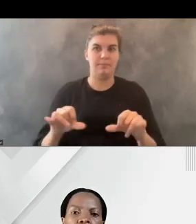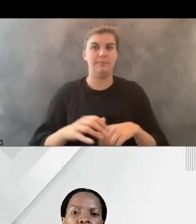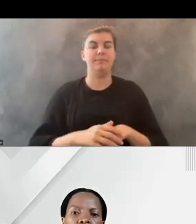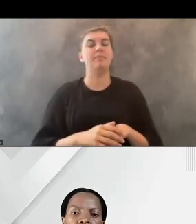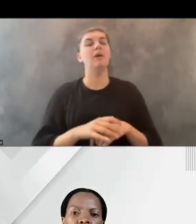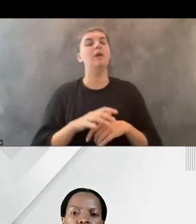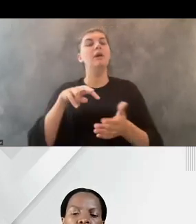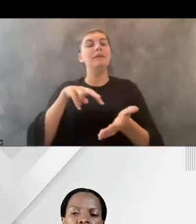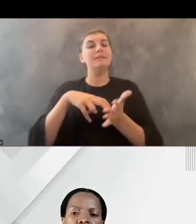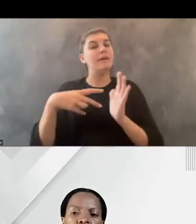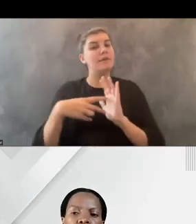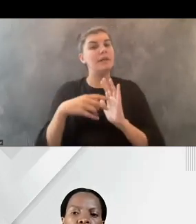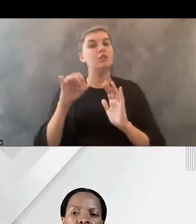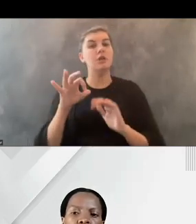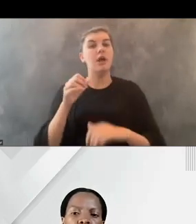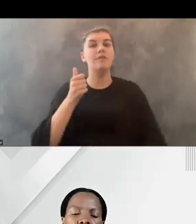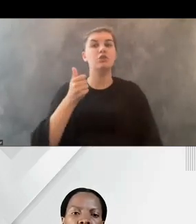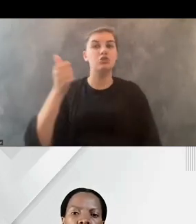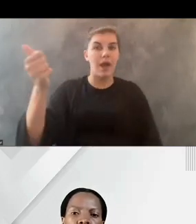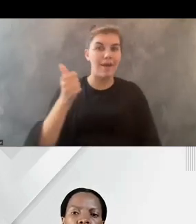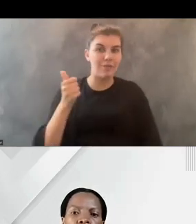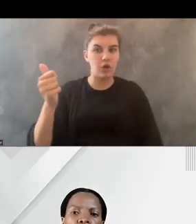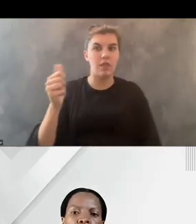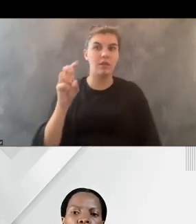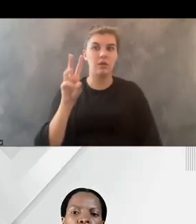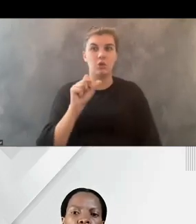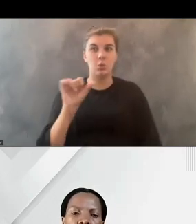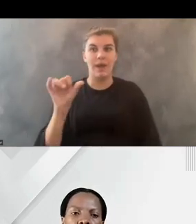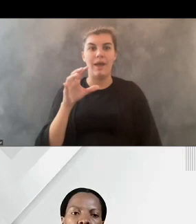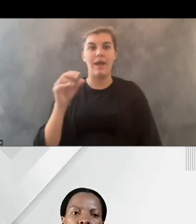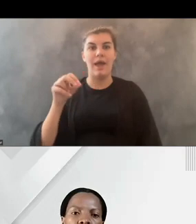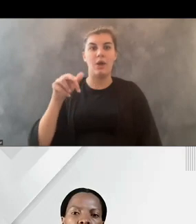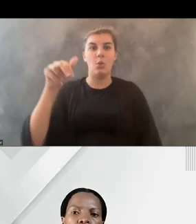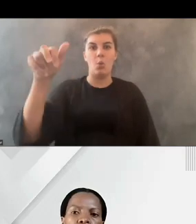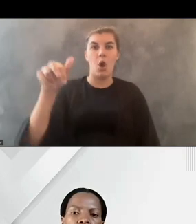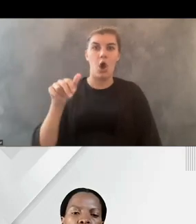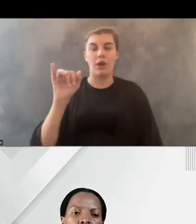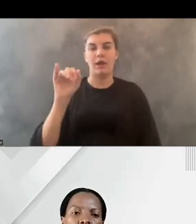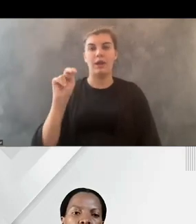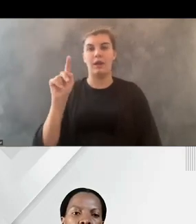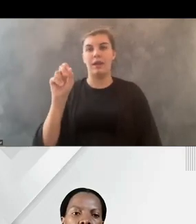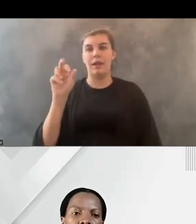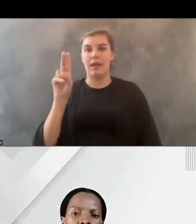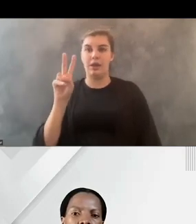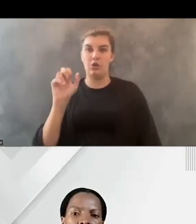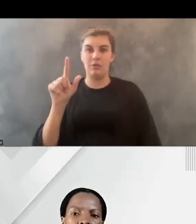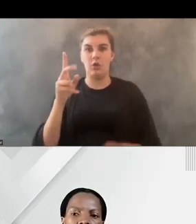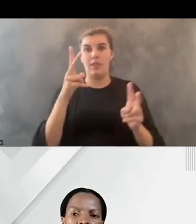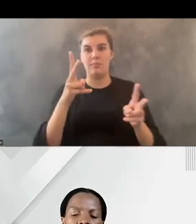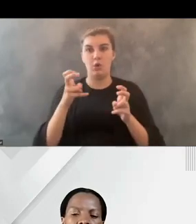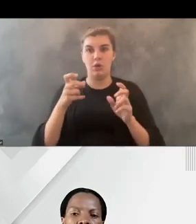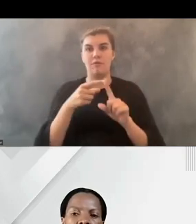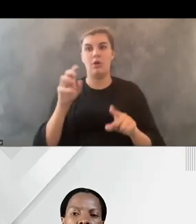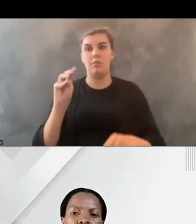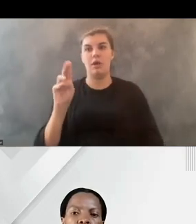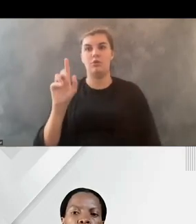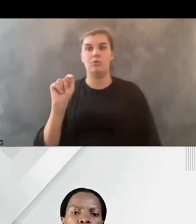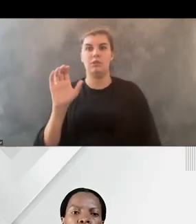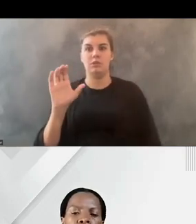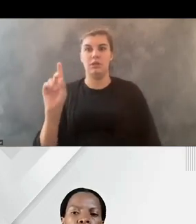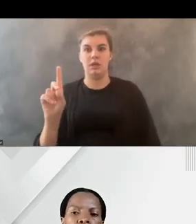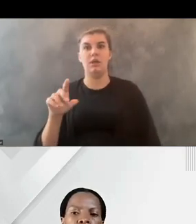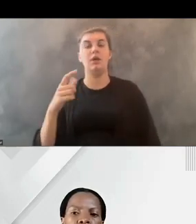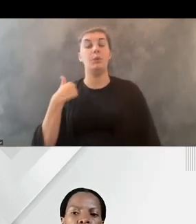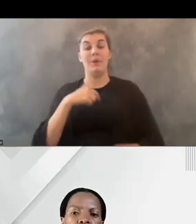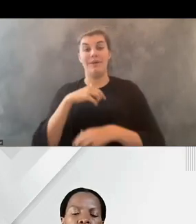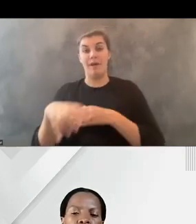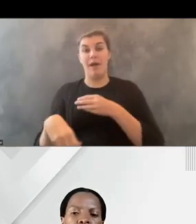The definitions of traveled way and walk interval are from the MUTCD. We added a definition for